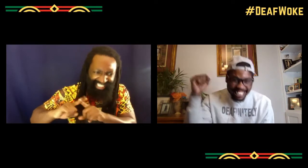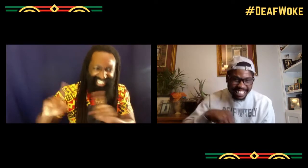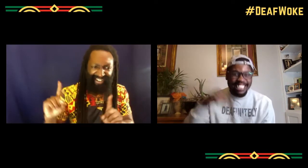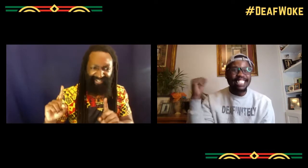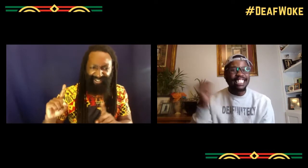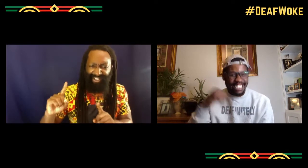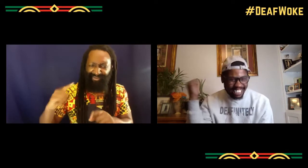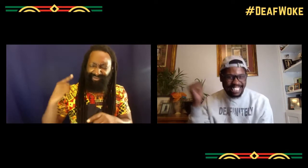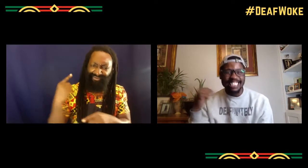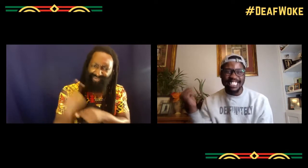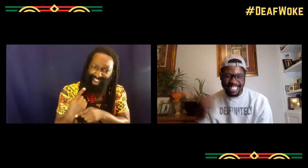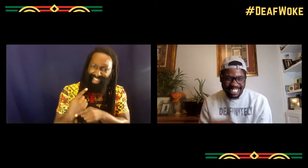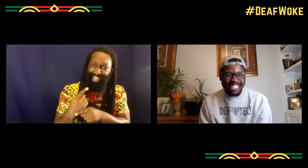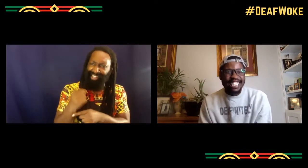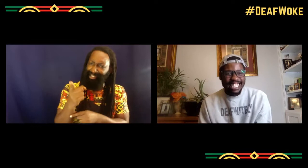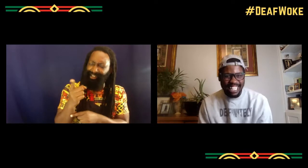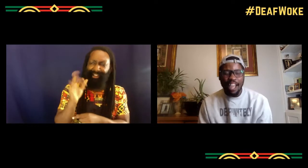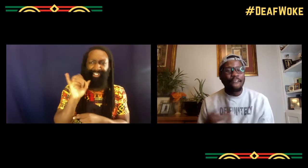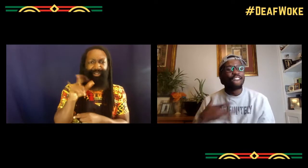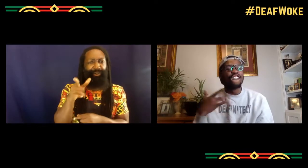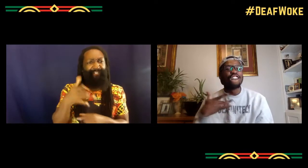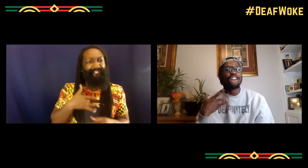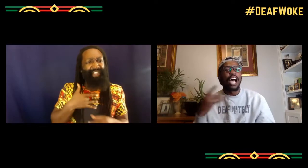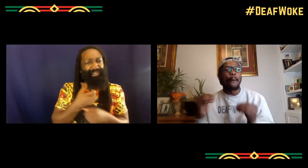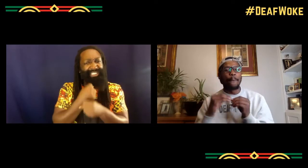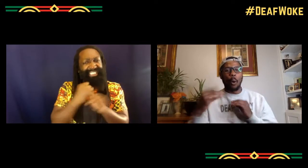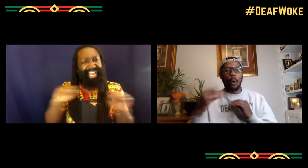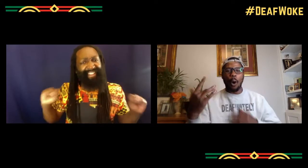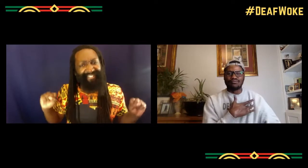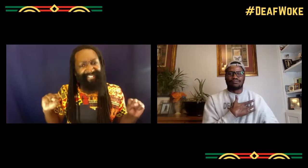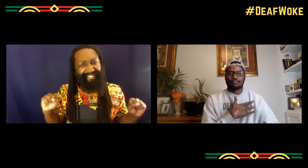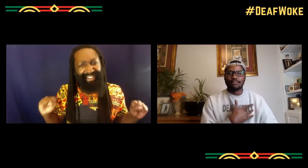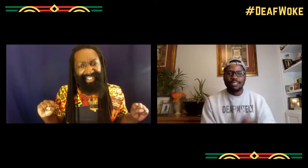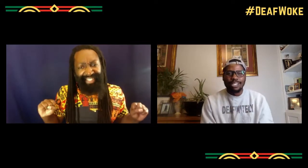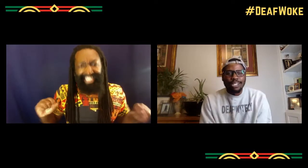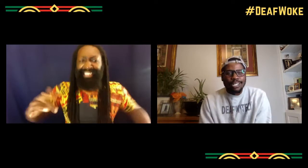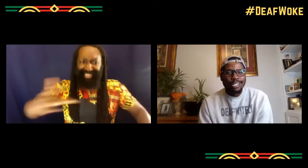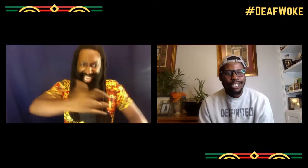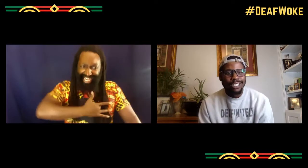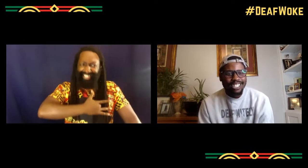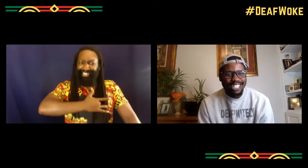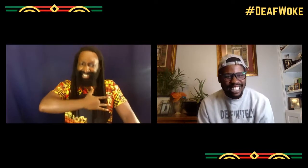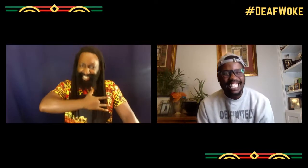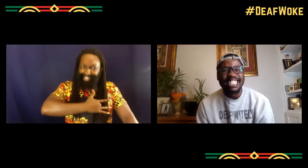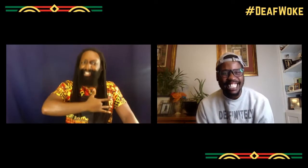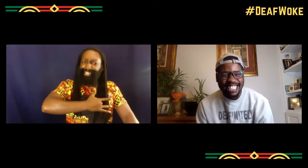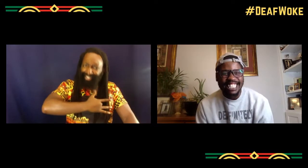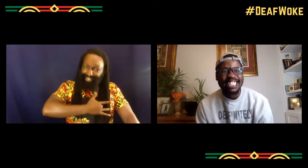you feel that connection. Yes. And it's a different experience, a different thing. You feel safe. You feel different.